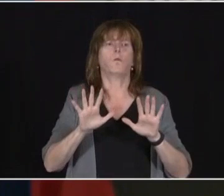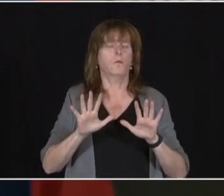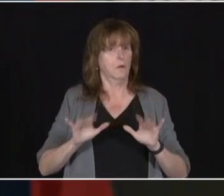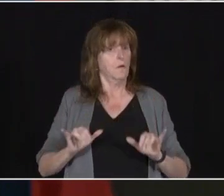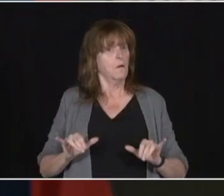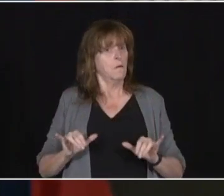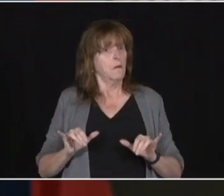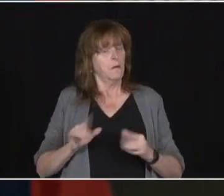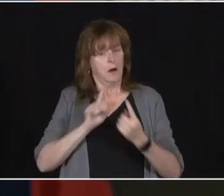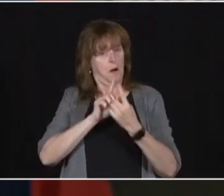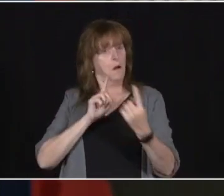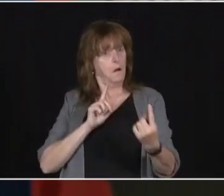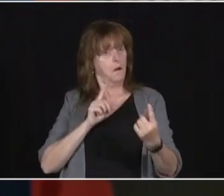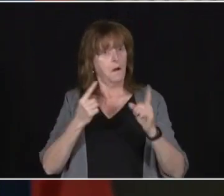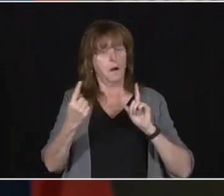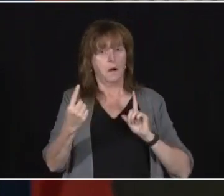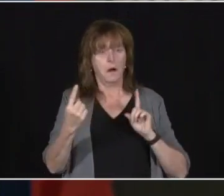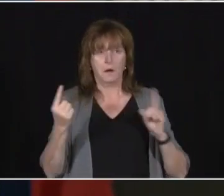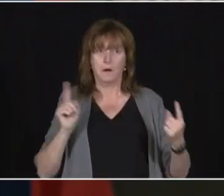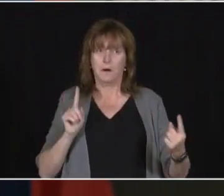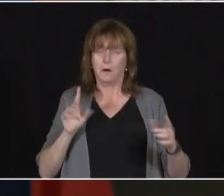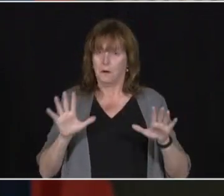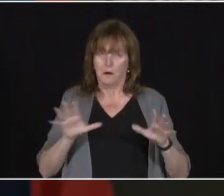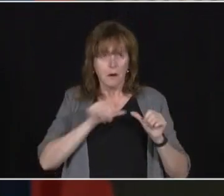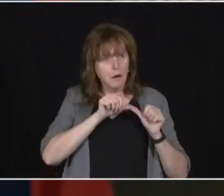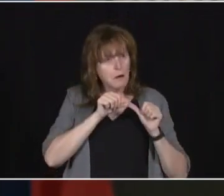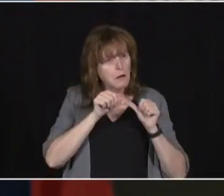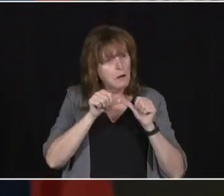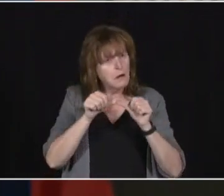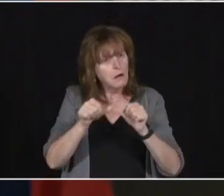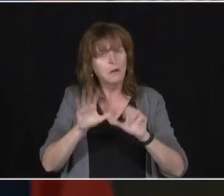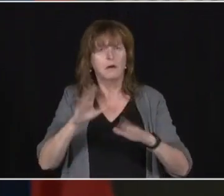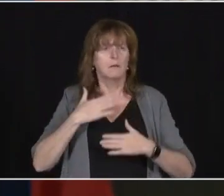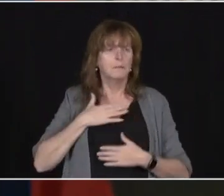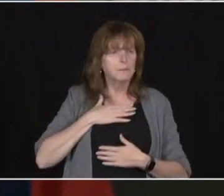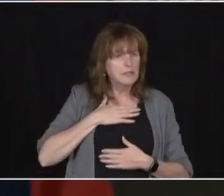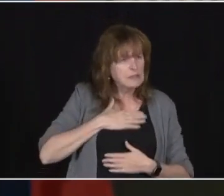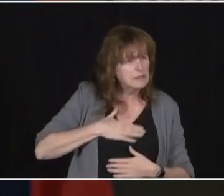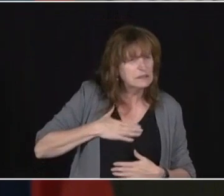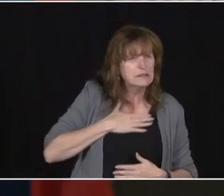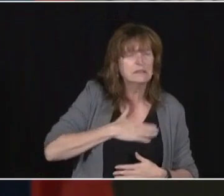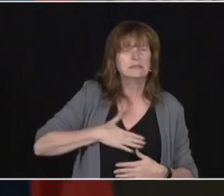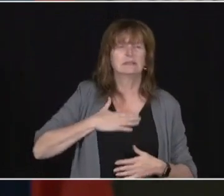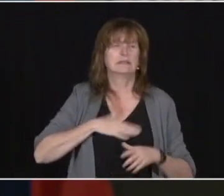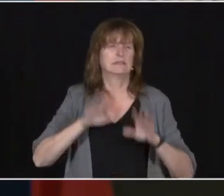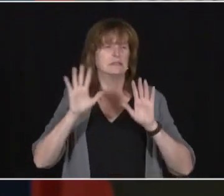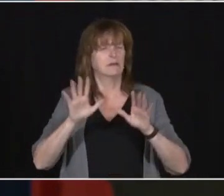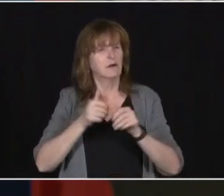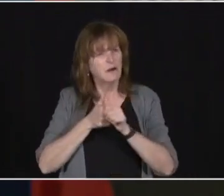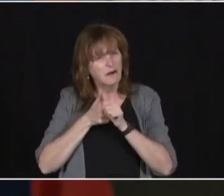Continue to use face coverings, it's absolutely critical. Nothing has changed, just keep social distancing and please, practice the protocols of the chief